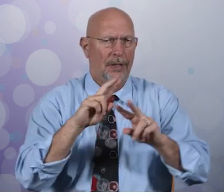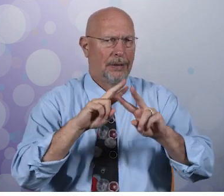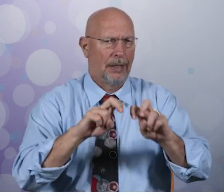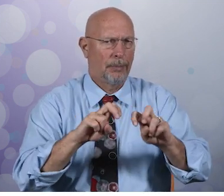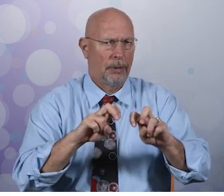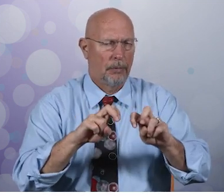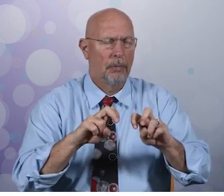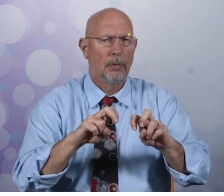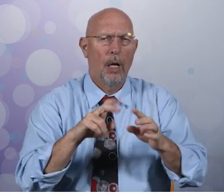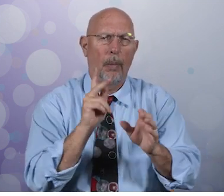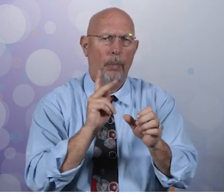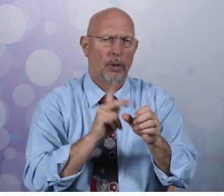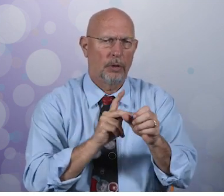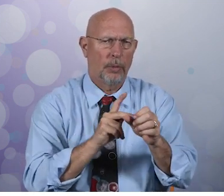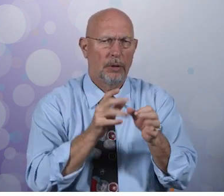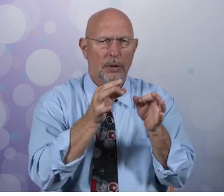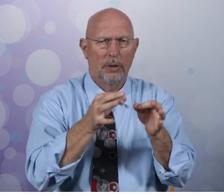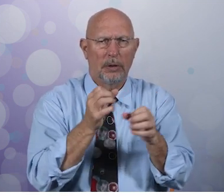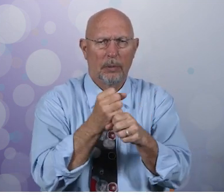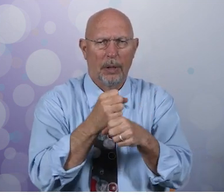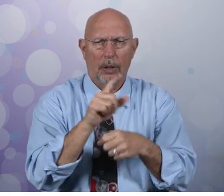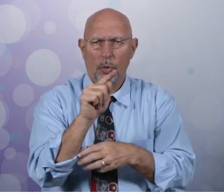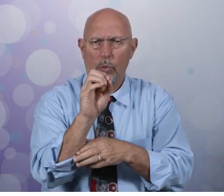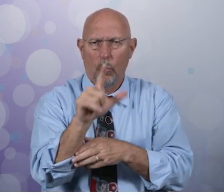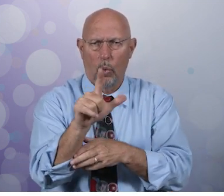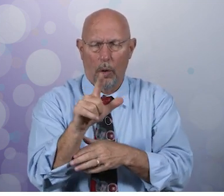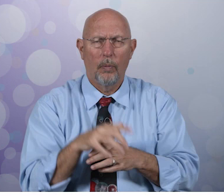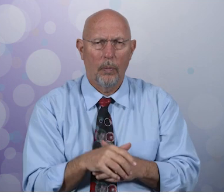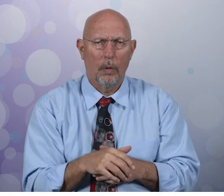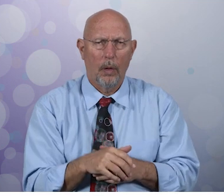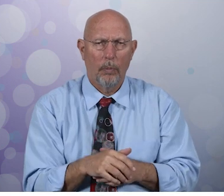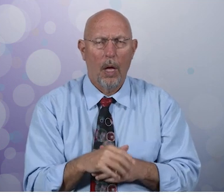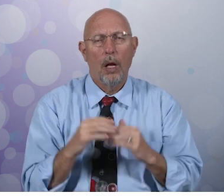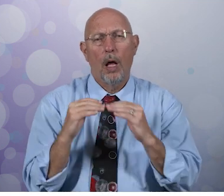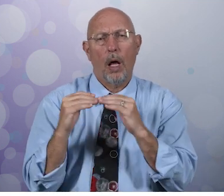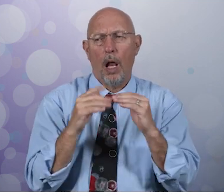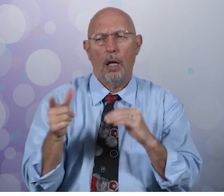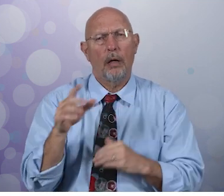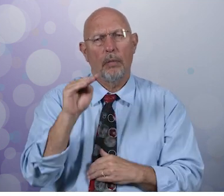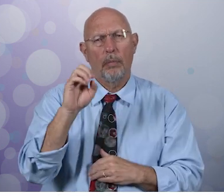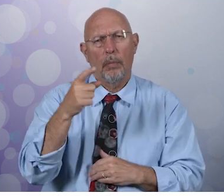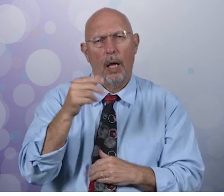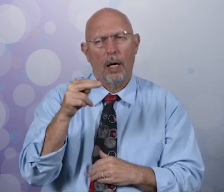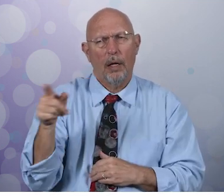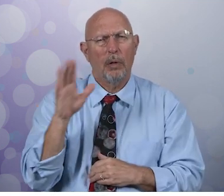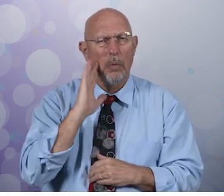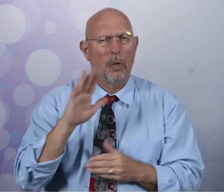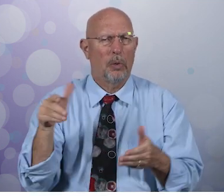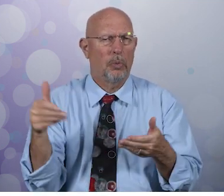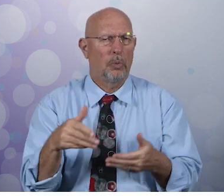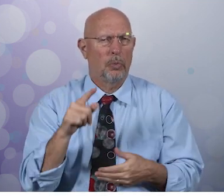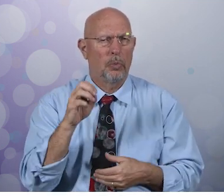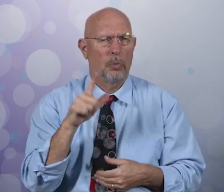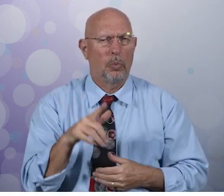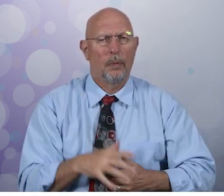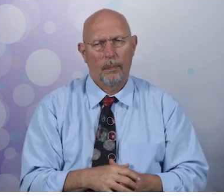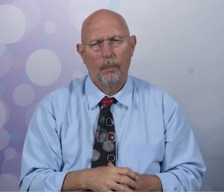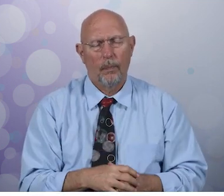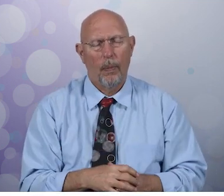Participation Decision-Making Tool. My colleague Megan will introduce this tool.